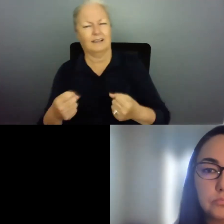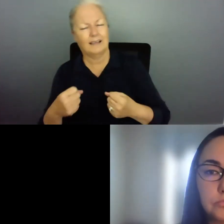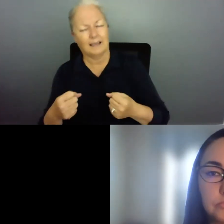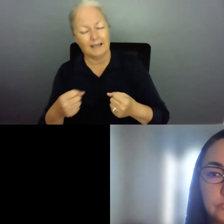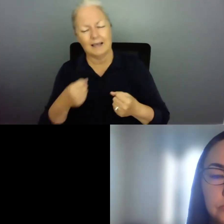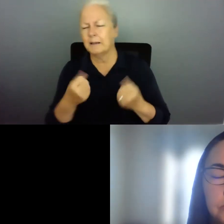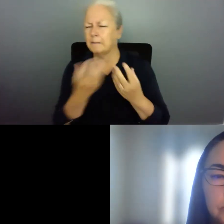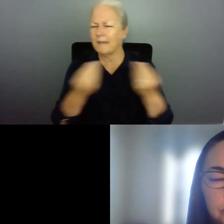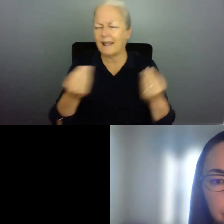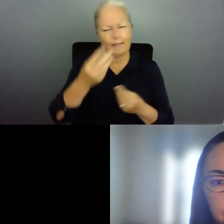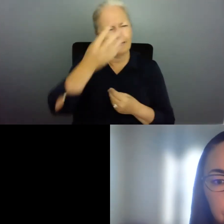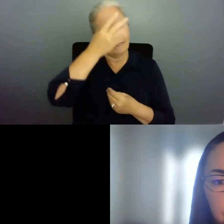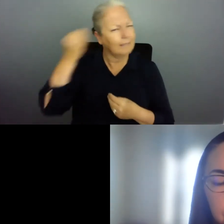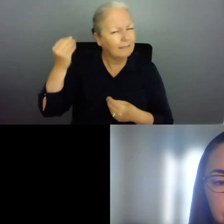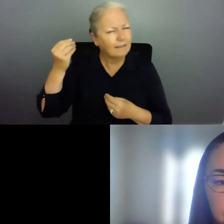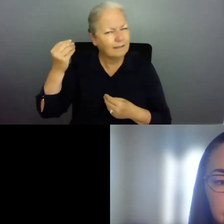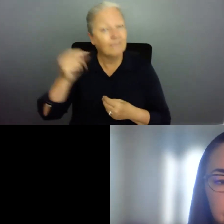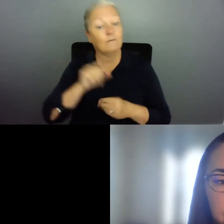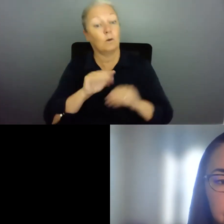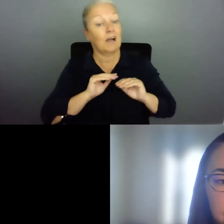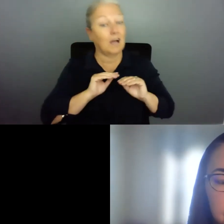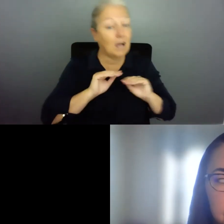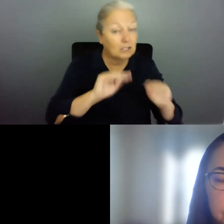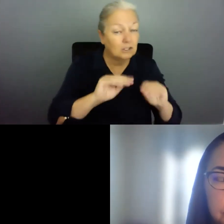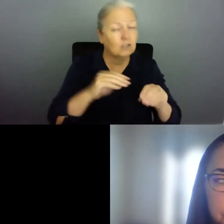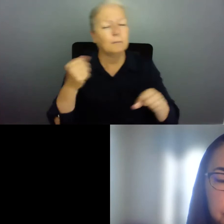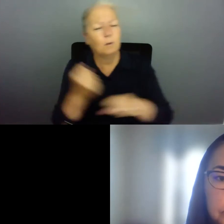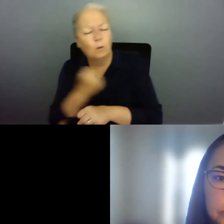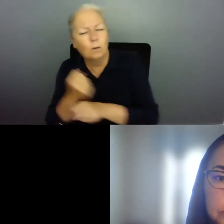education employment which of course are also important areas to think about as you mentioned